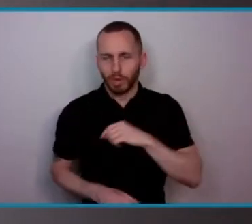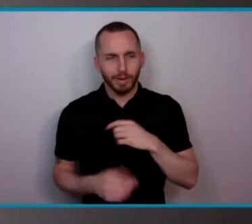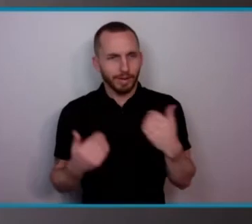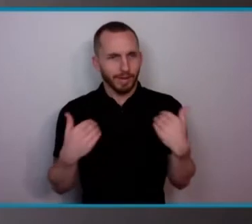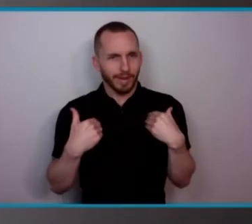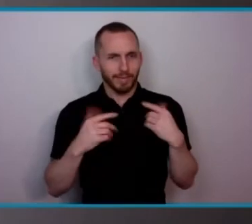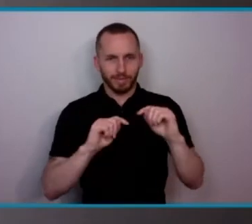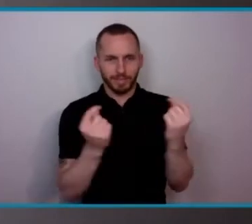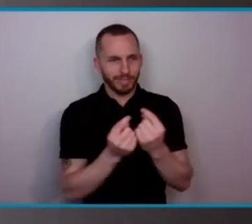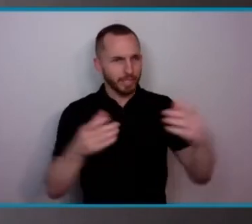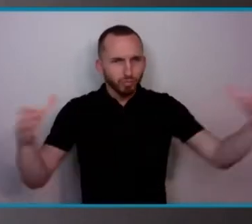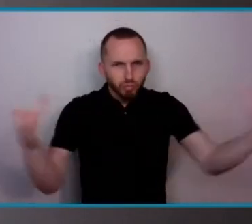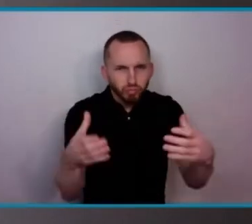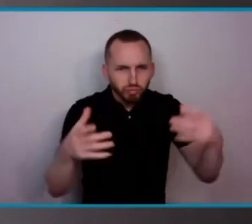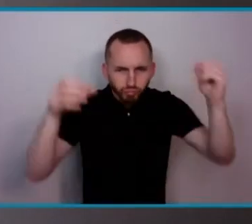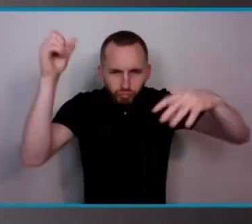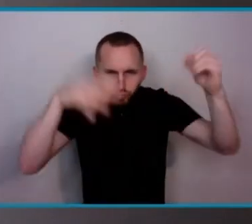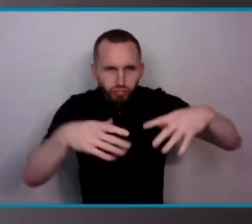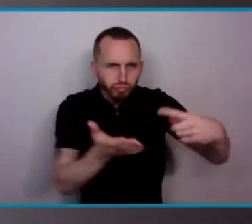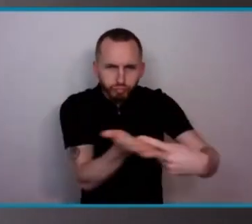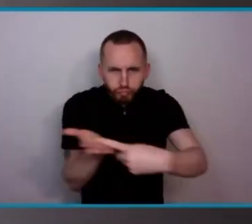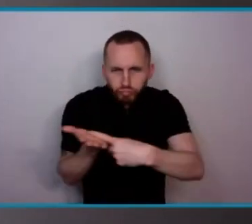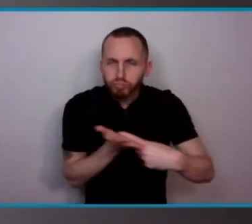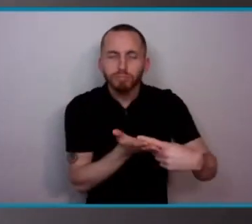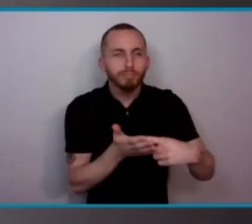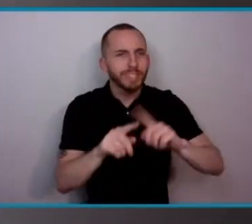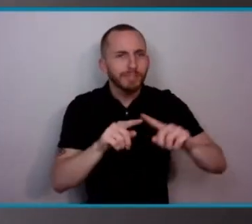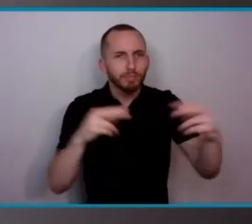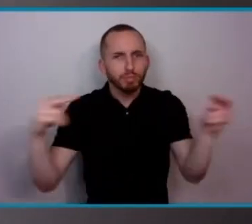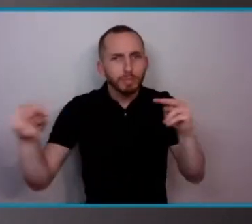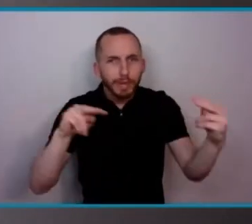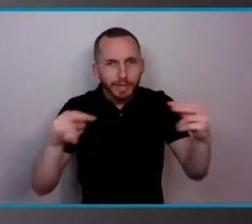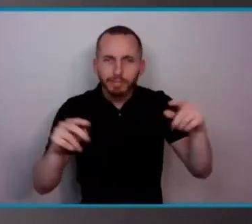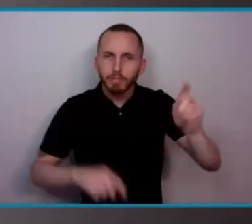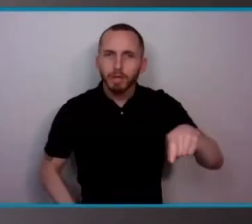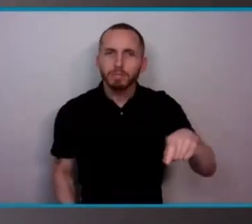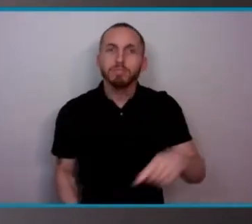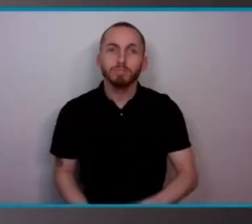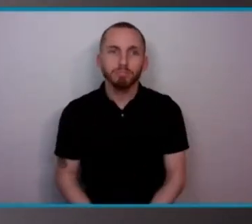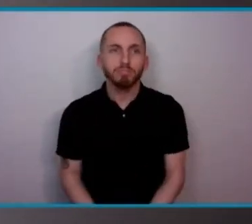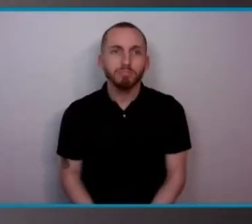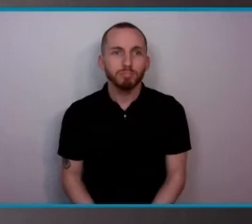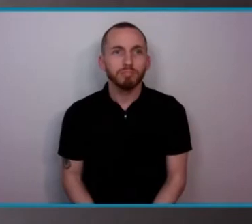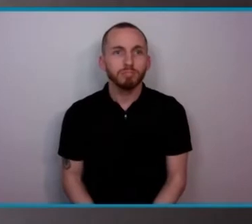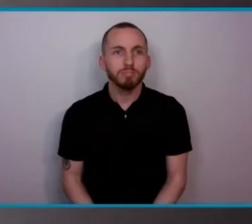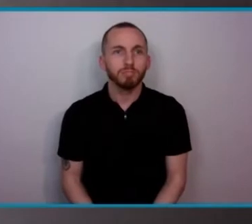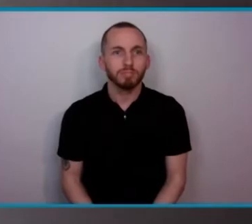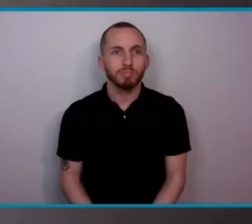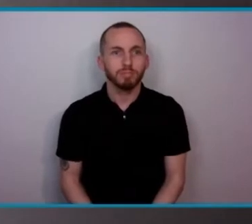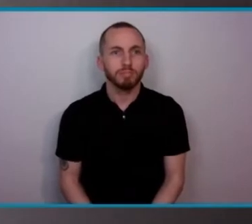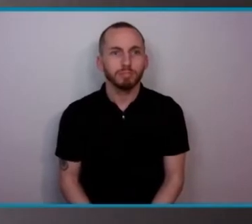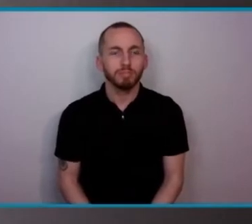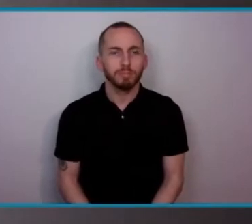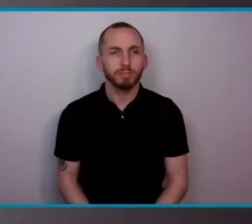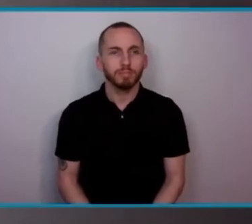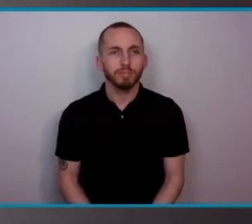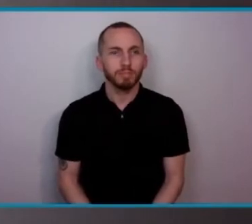the issues and the problems from different perspectives. So again that we can move you know beyond the things that have been researched maybe